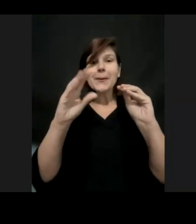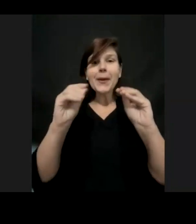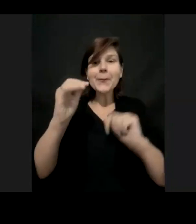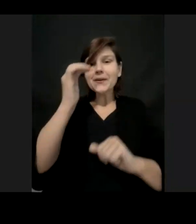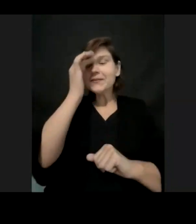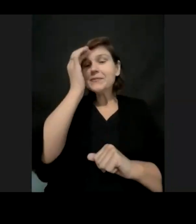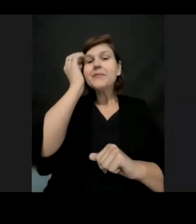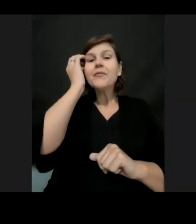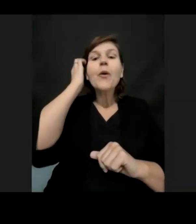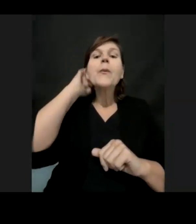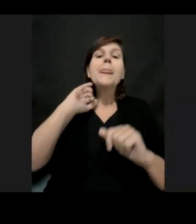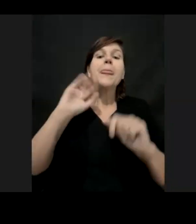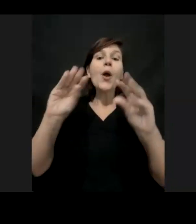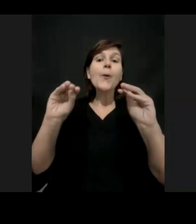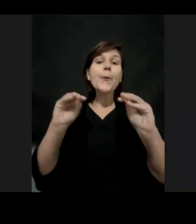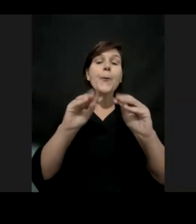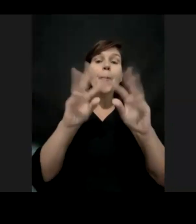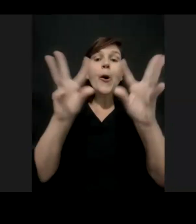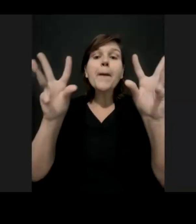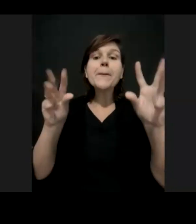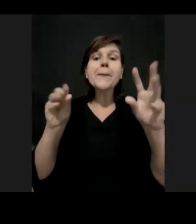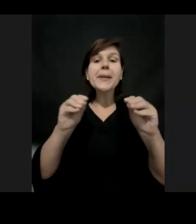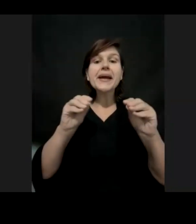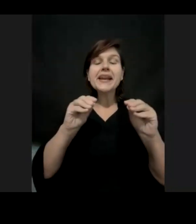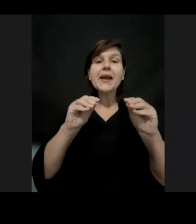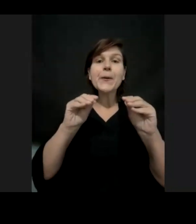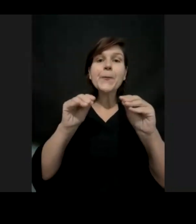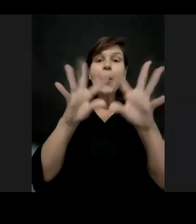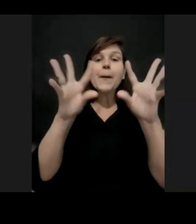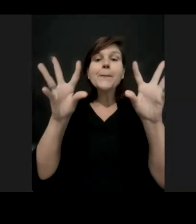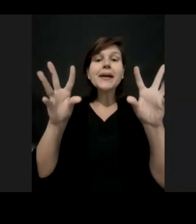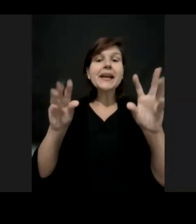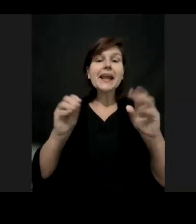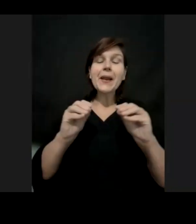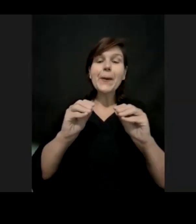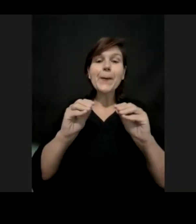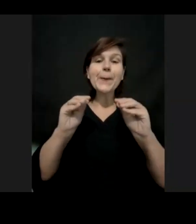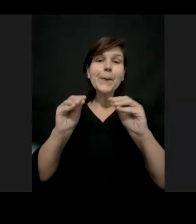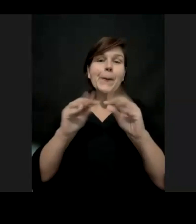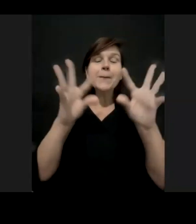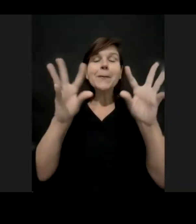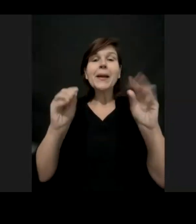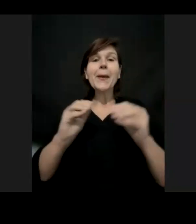Whoop, whoop, whoop-a-dee-doo. Woo, woo, woo!